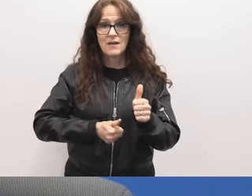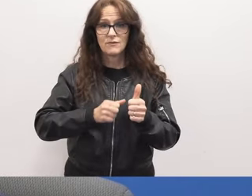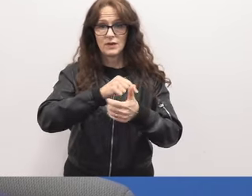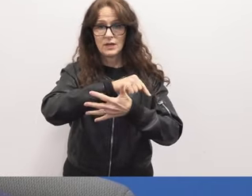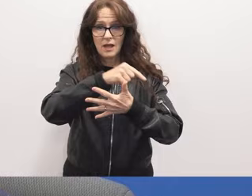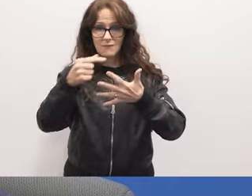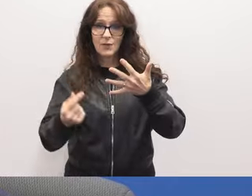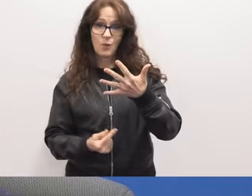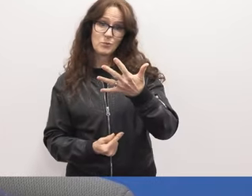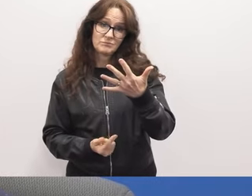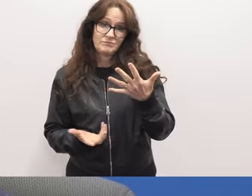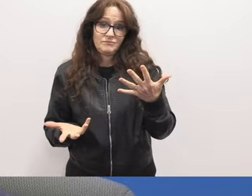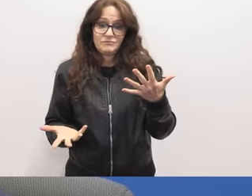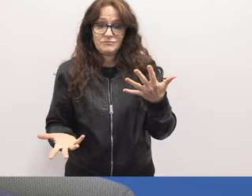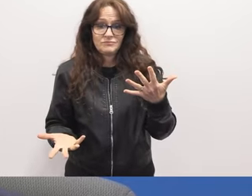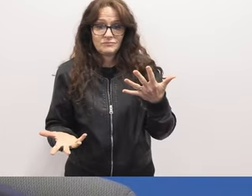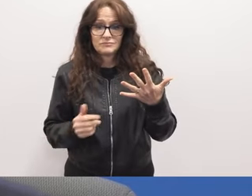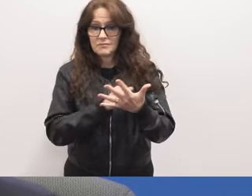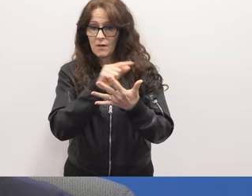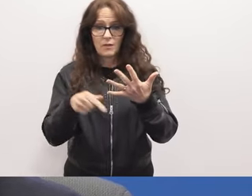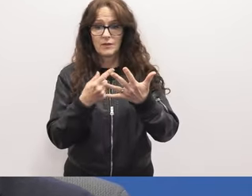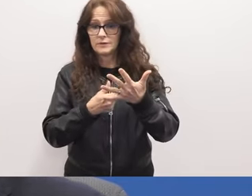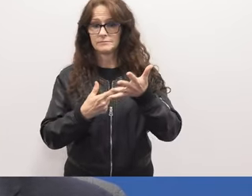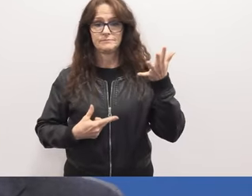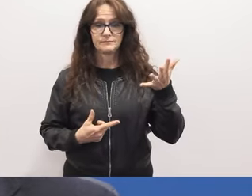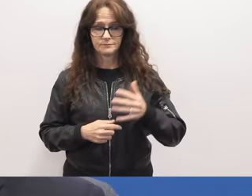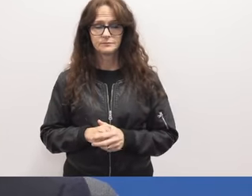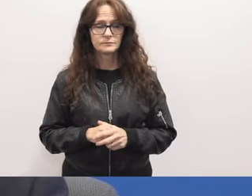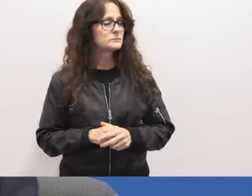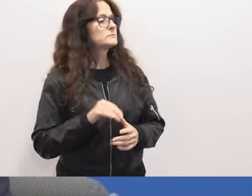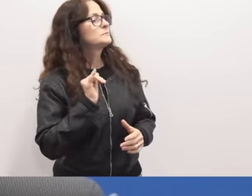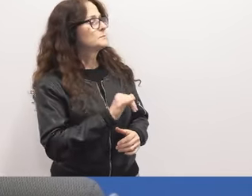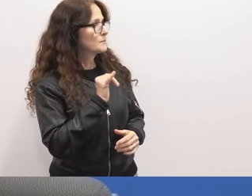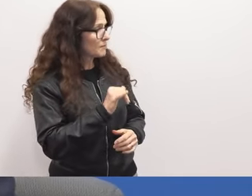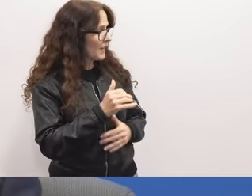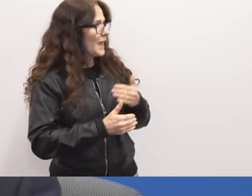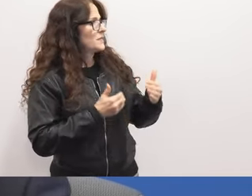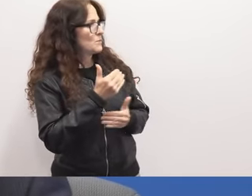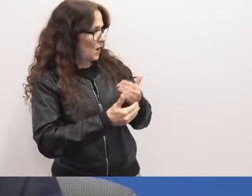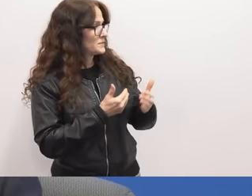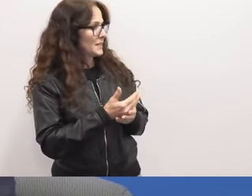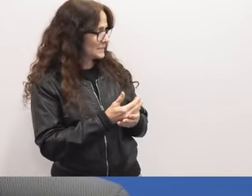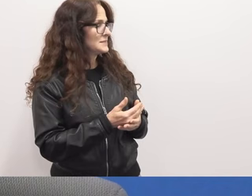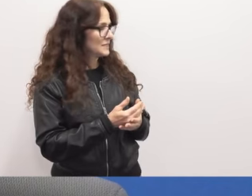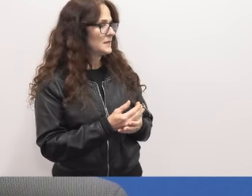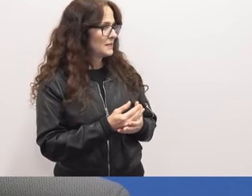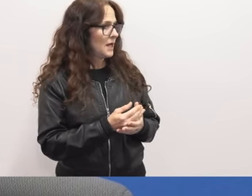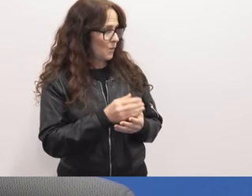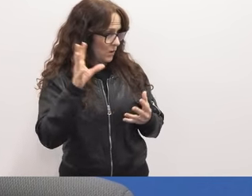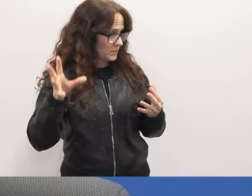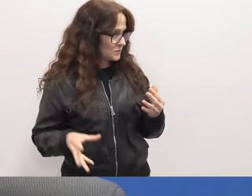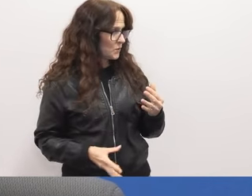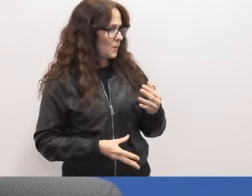for everyone of the next goals. [Diana Craighead] Yeah. Well, as, as we're going through this process, I wanna add my choice